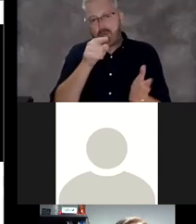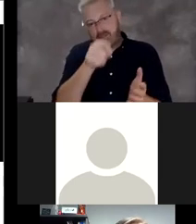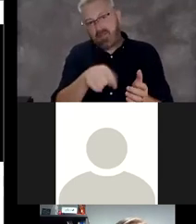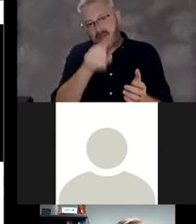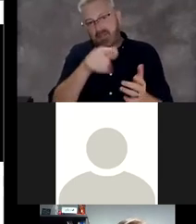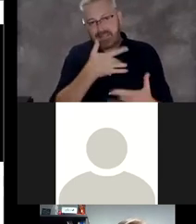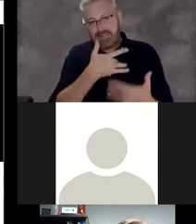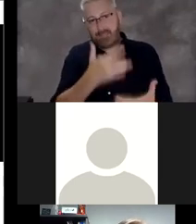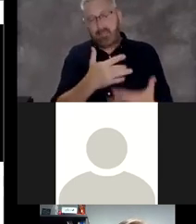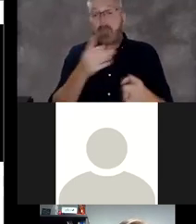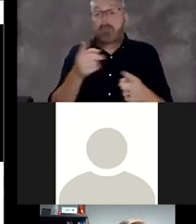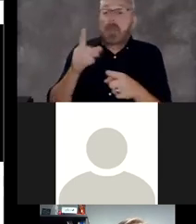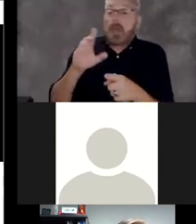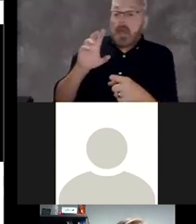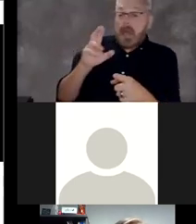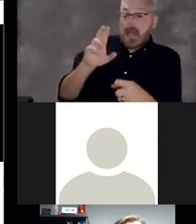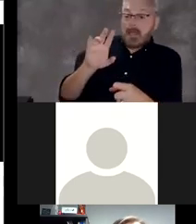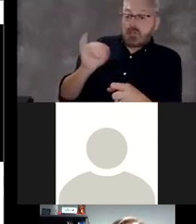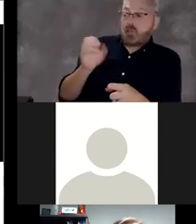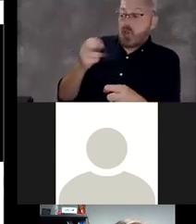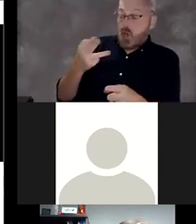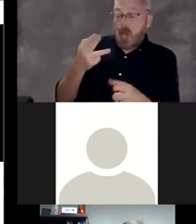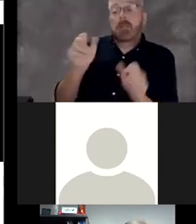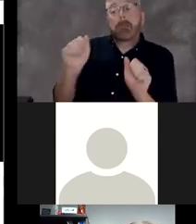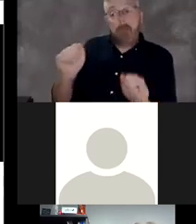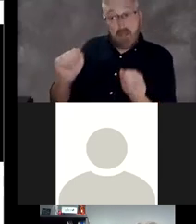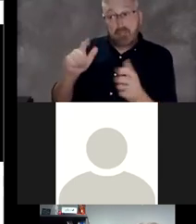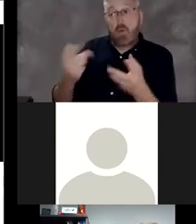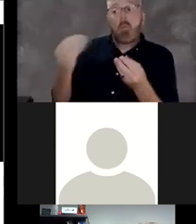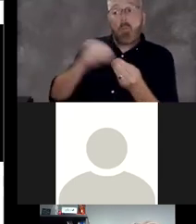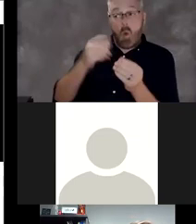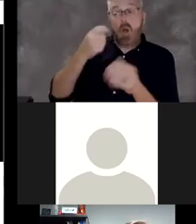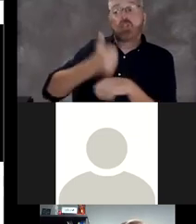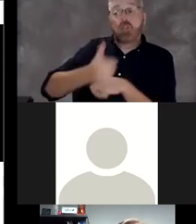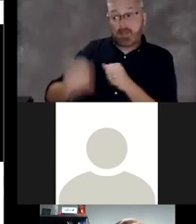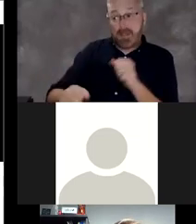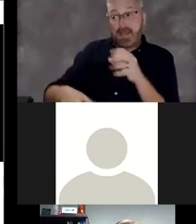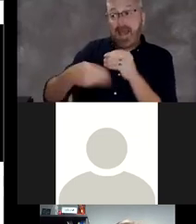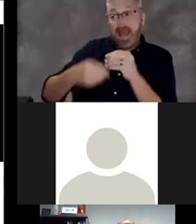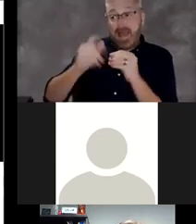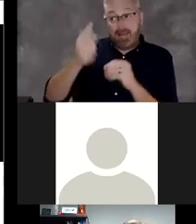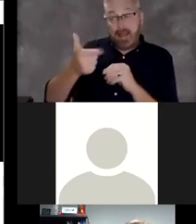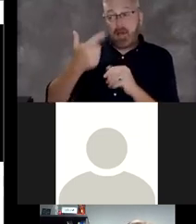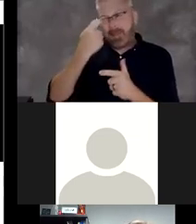THAT MORE CHARGES COULD BE ADDED BECAUSE THIS IS PRETTY RECENT.